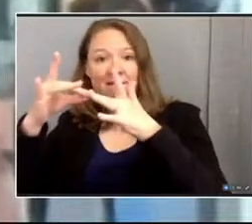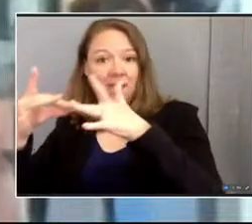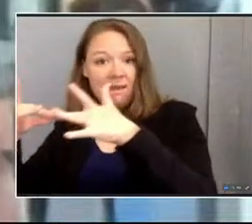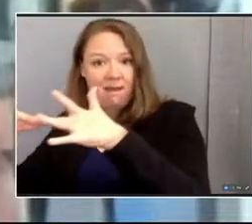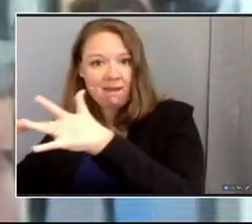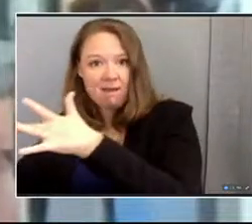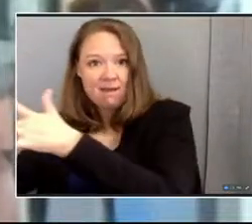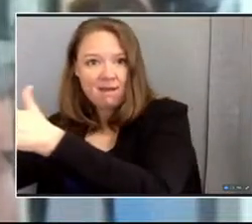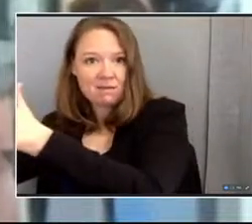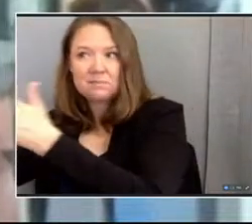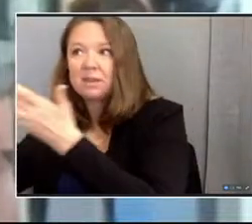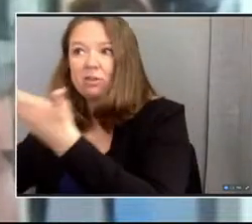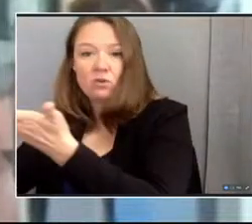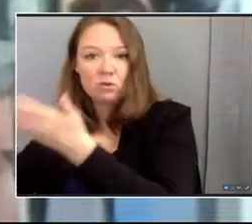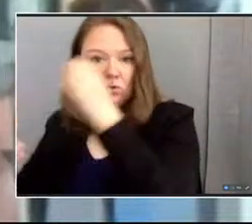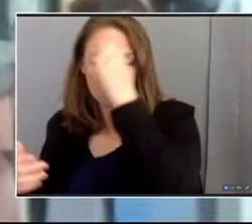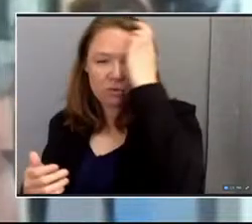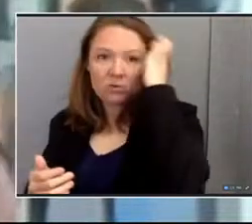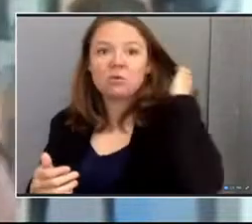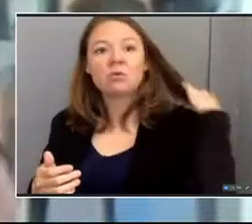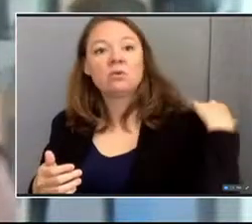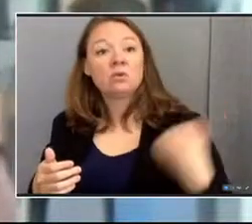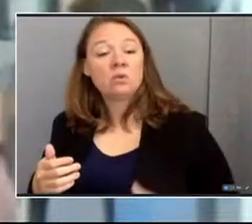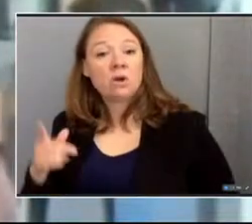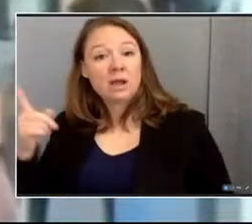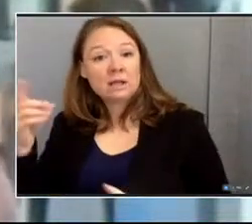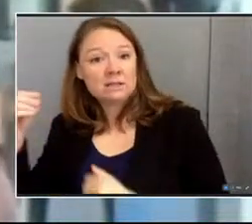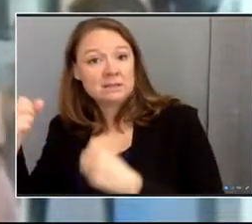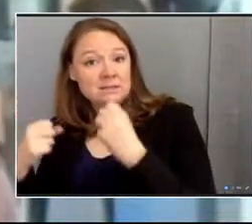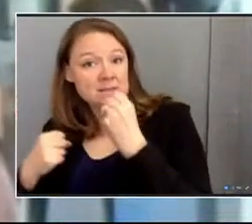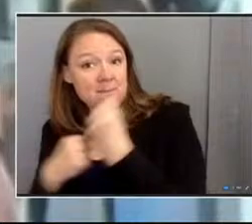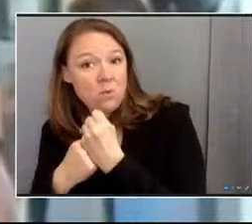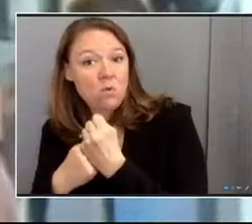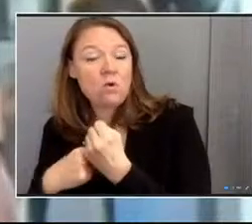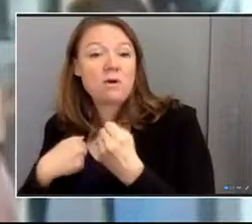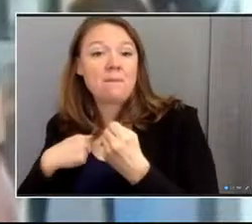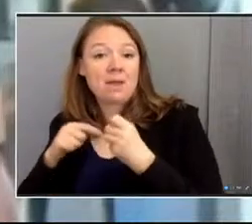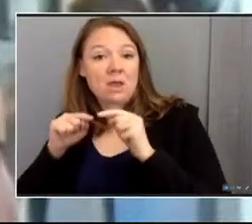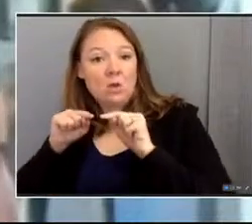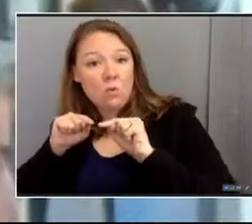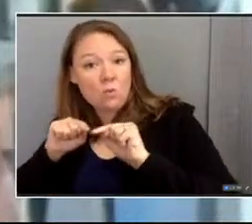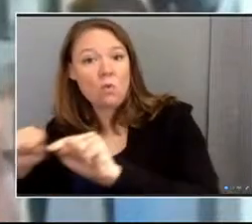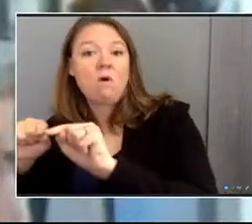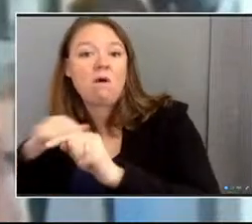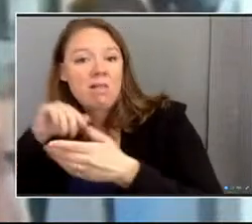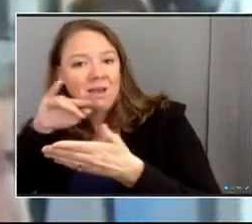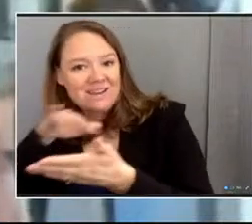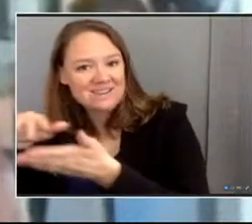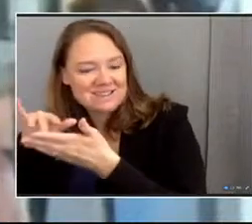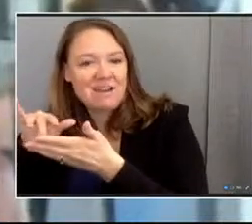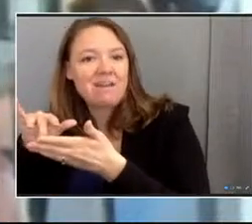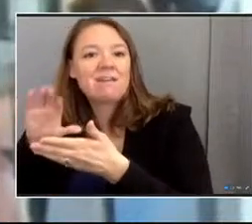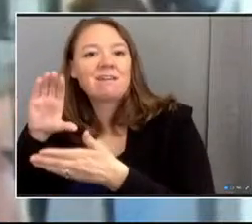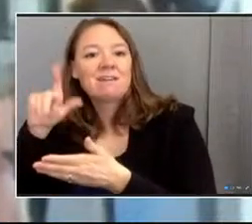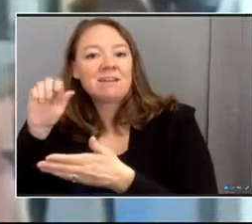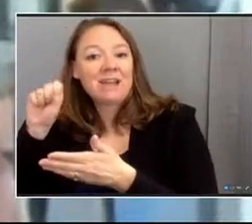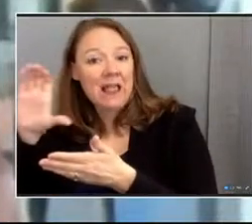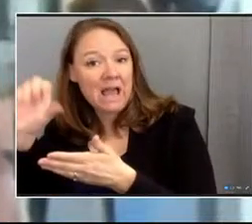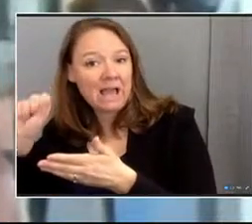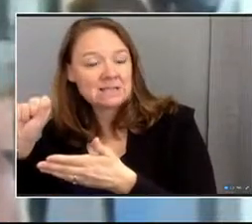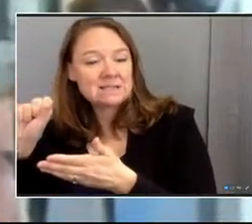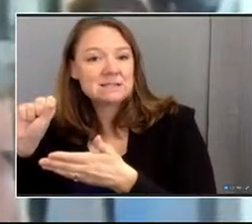gave early support to me while I was studying the classics with the modern masters of classical